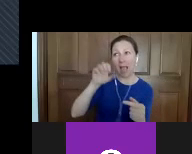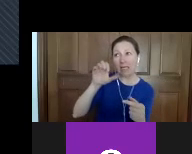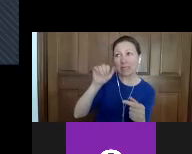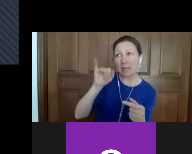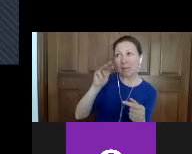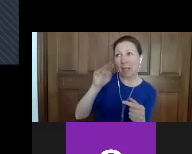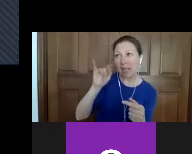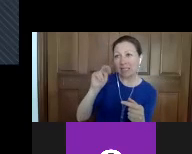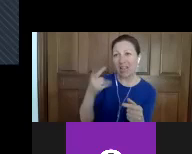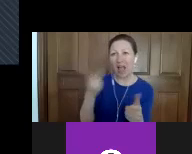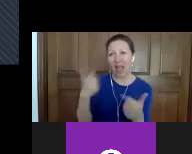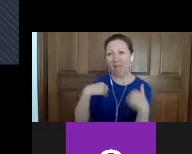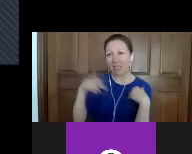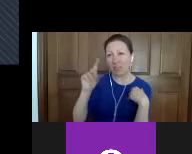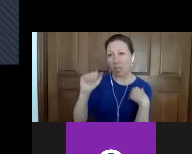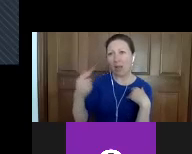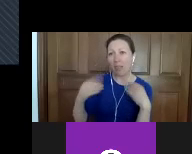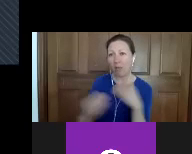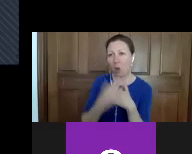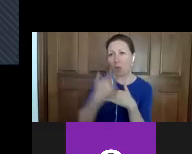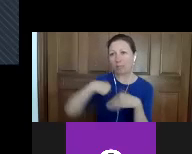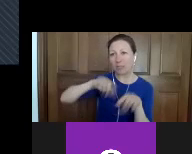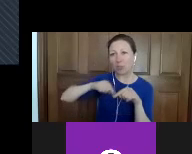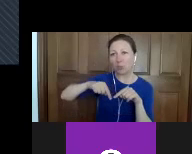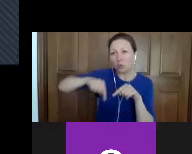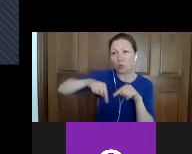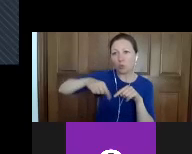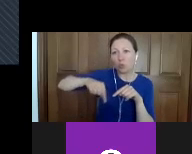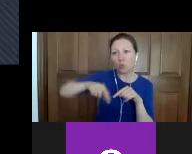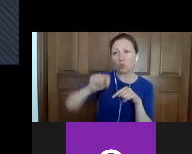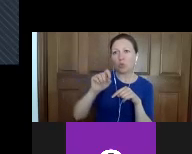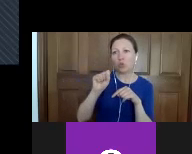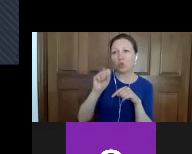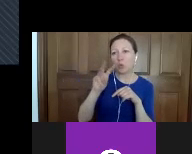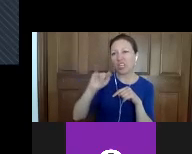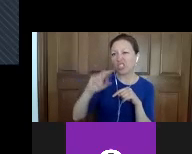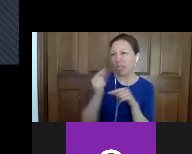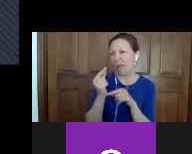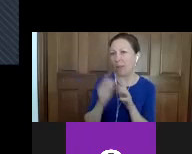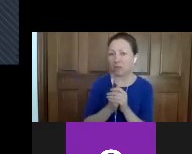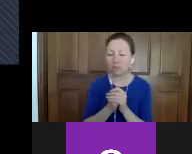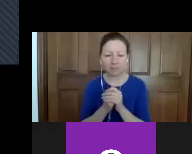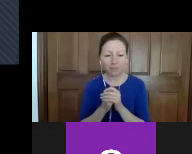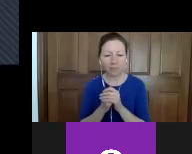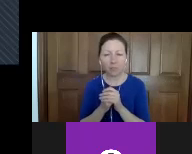me to twitch a little bit. Please disregard it. Or I know I can talk very quickly, I have